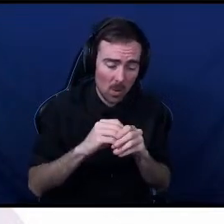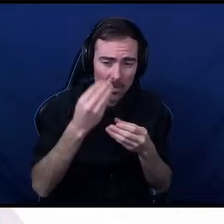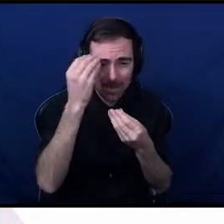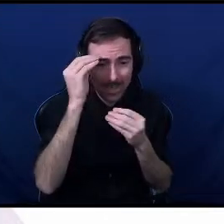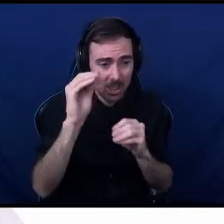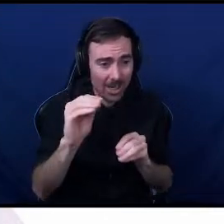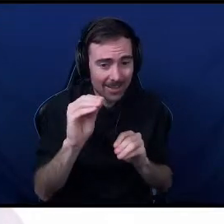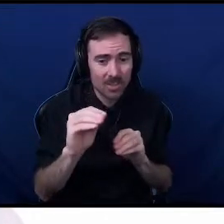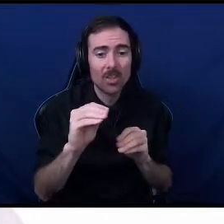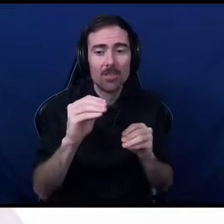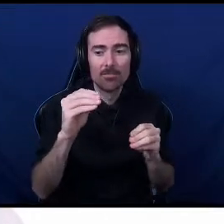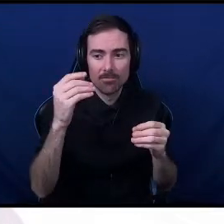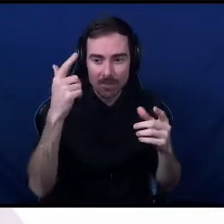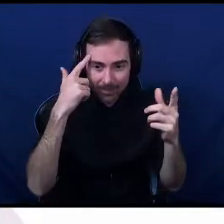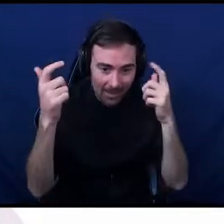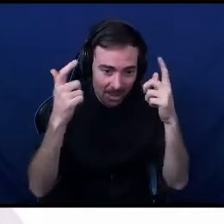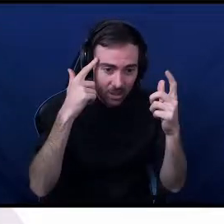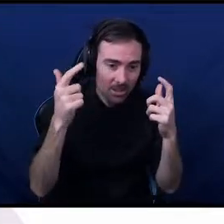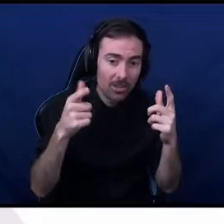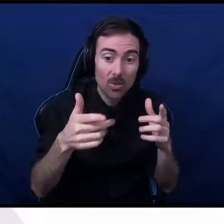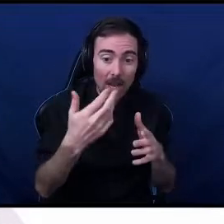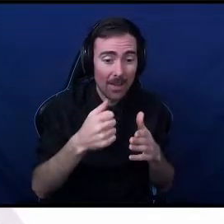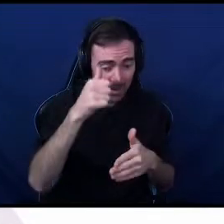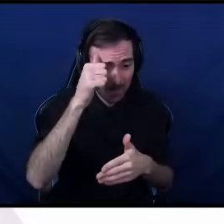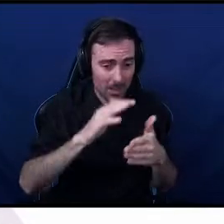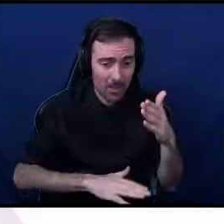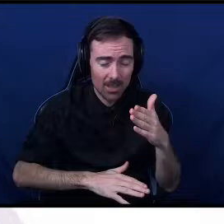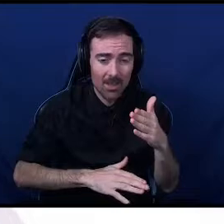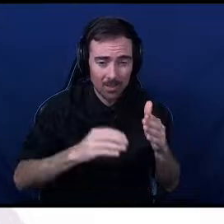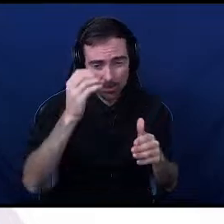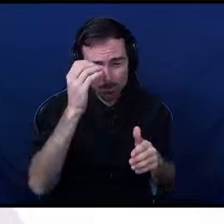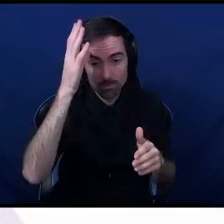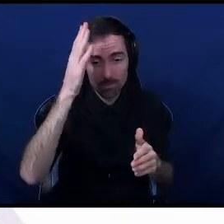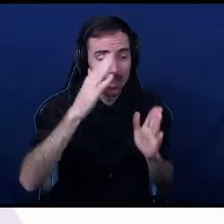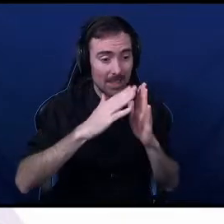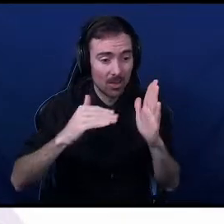experience in the industry, but I'd be curious to know, what are